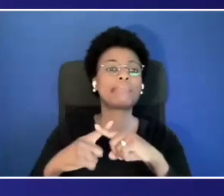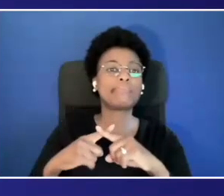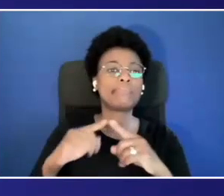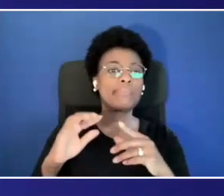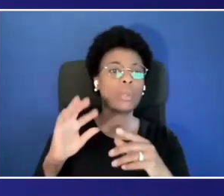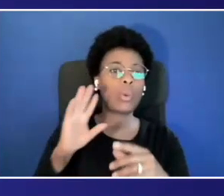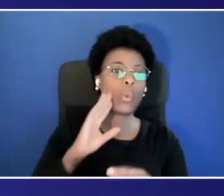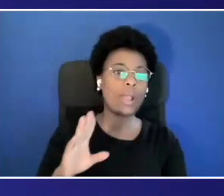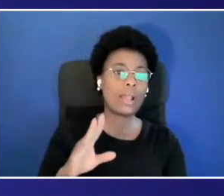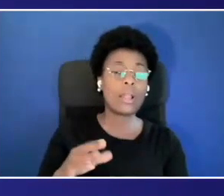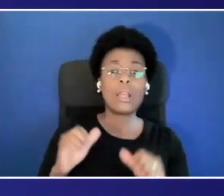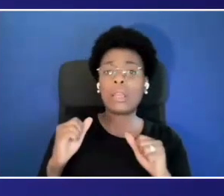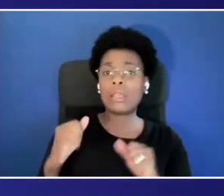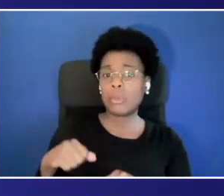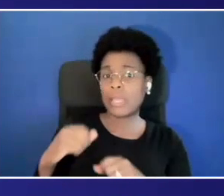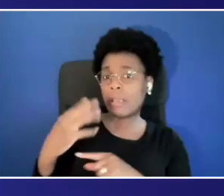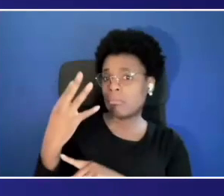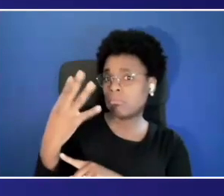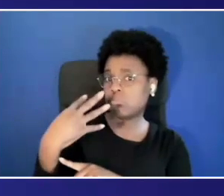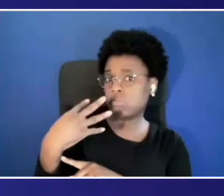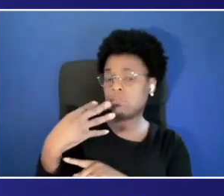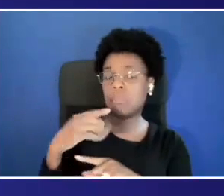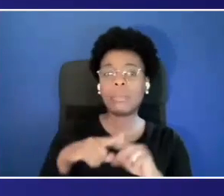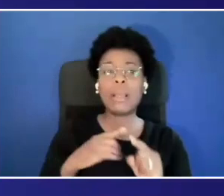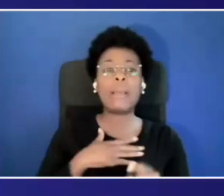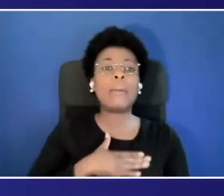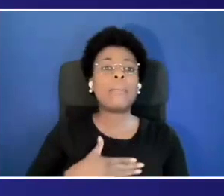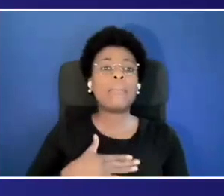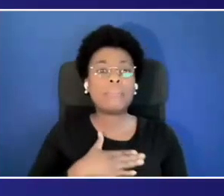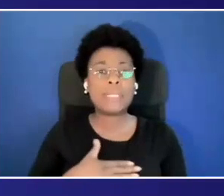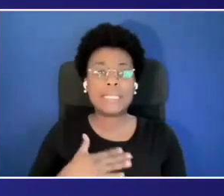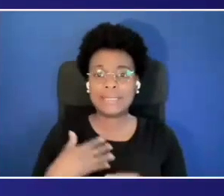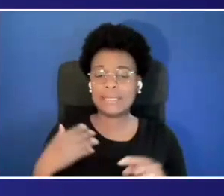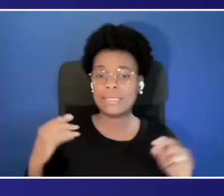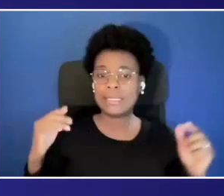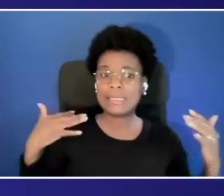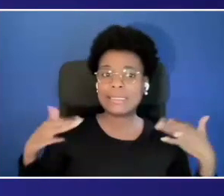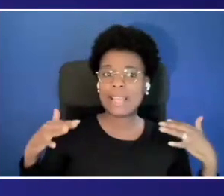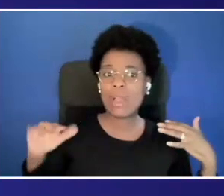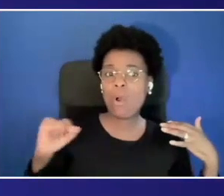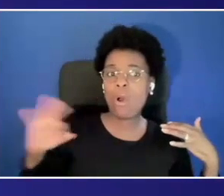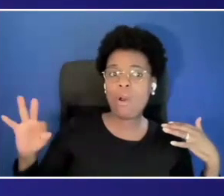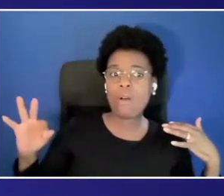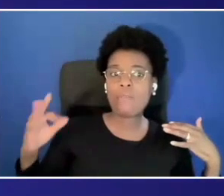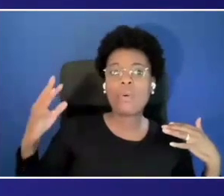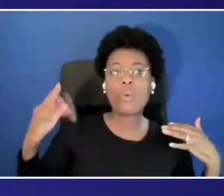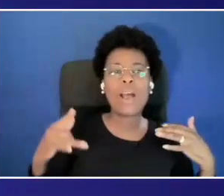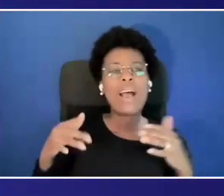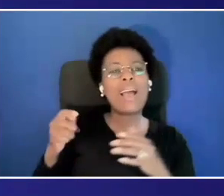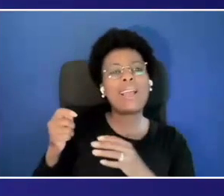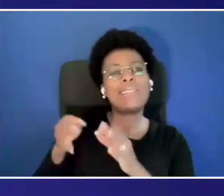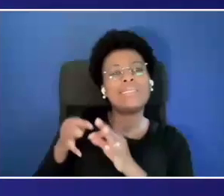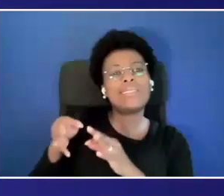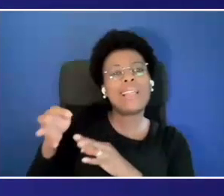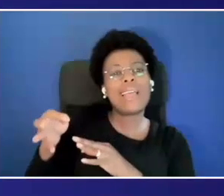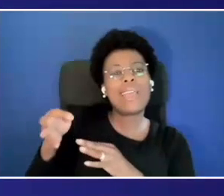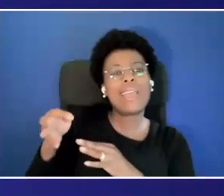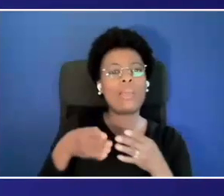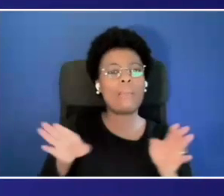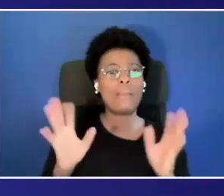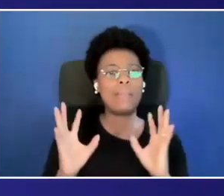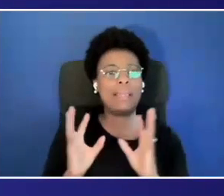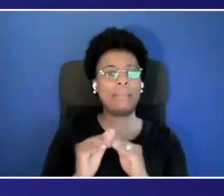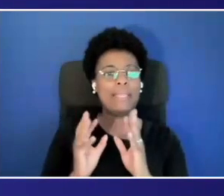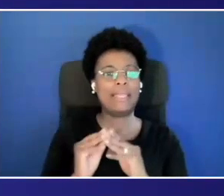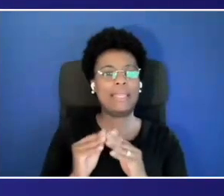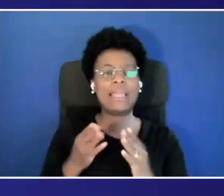We do ask that you turn off the sound for the public meeting site because there's a few second delay on the public meeting and the public may have difficulty hearing you.